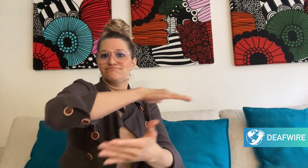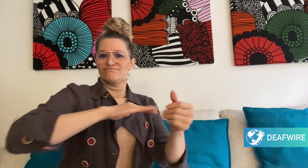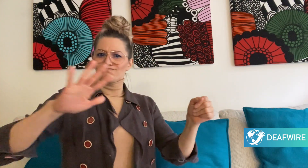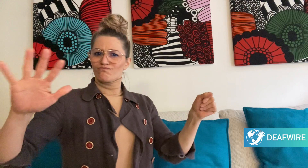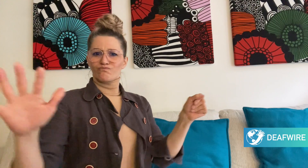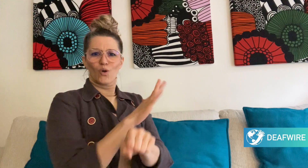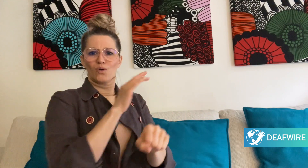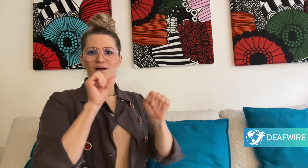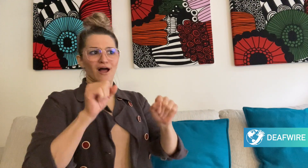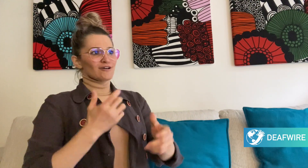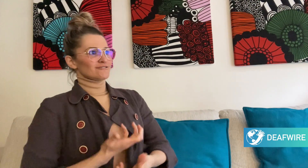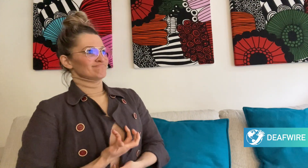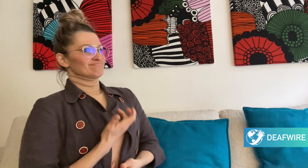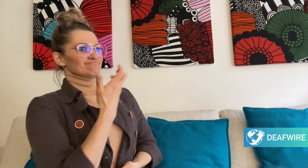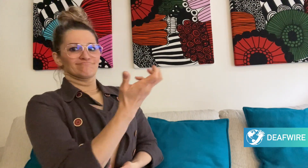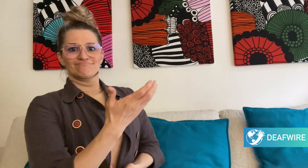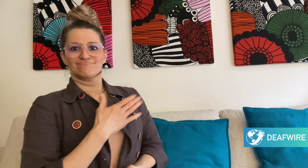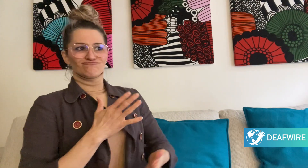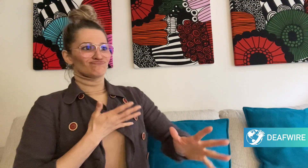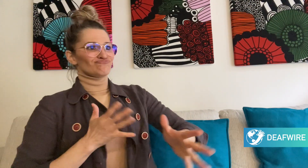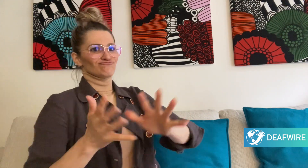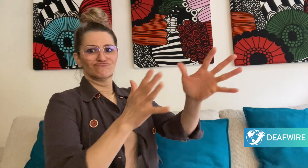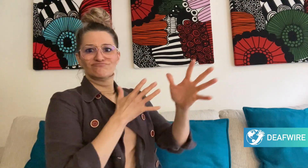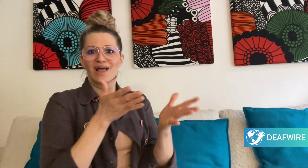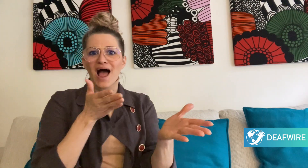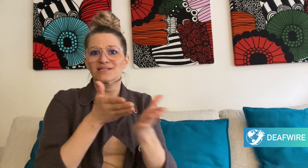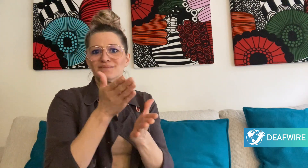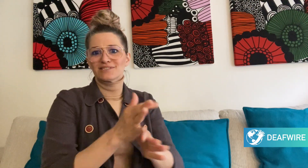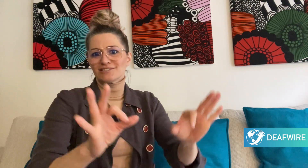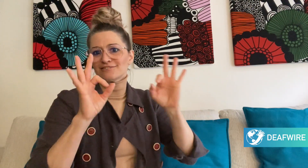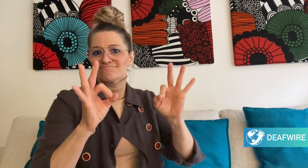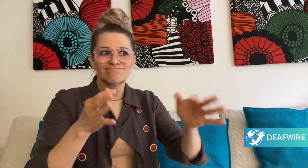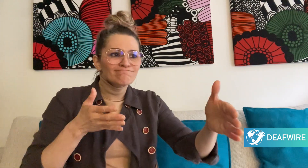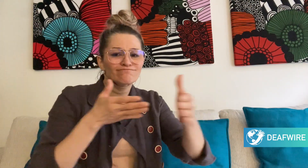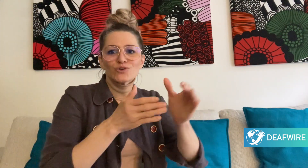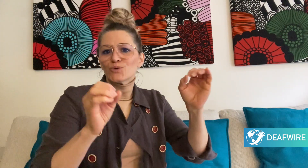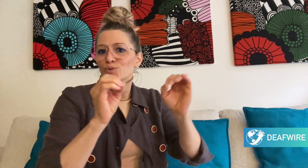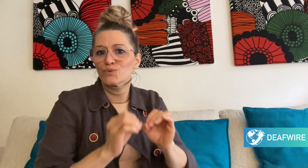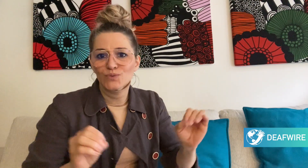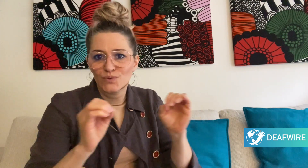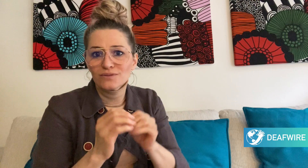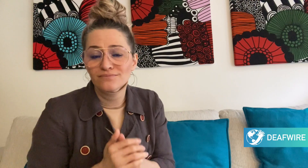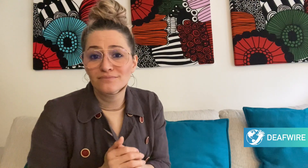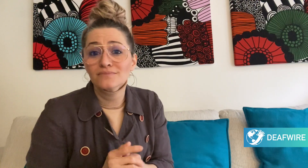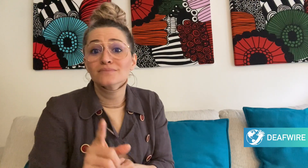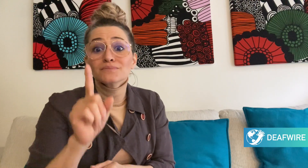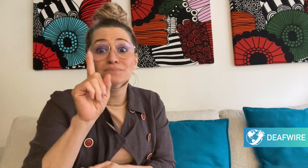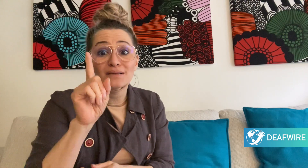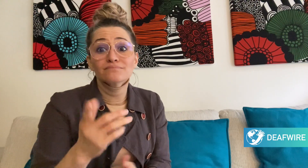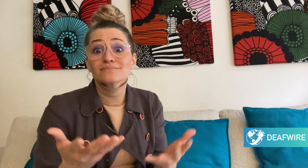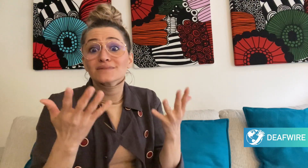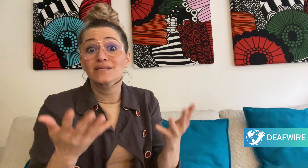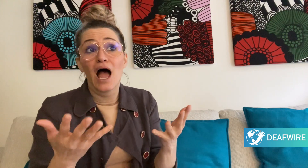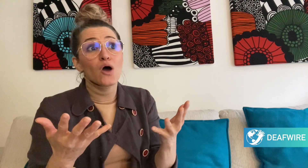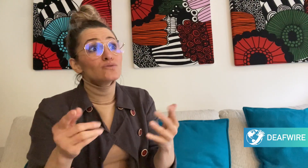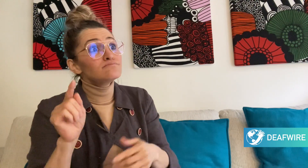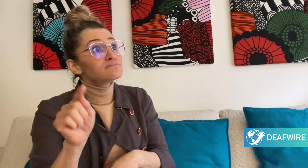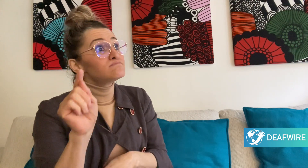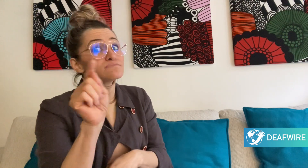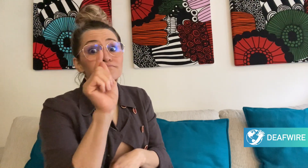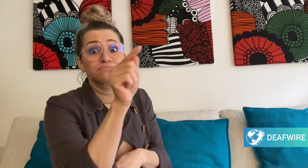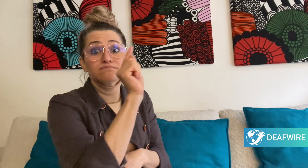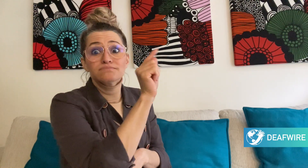a fully accessible environment to express themselves freely.